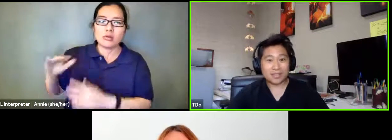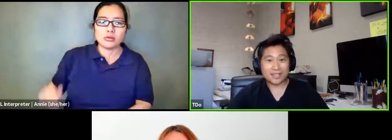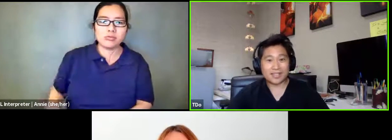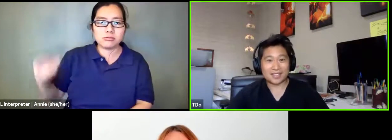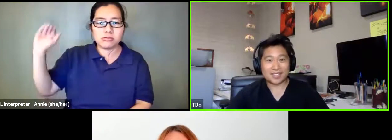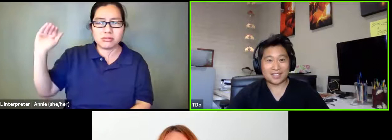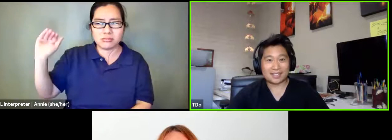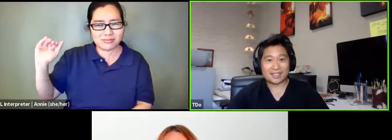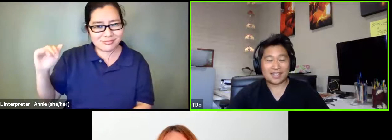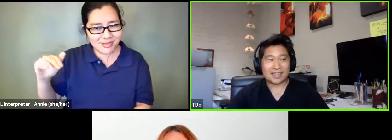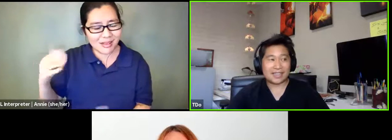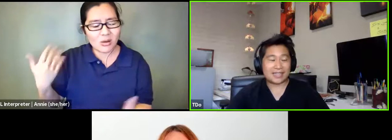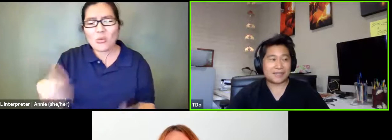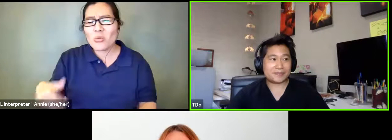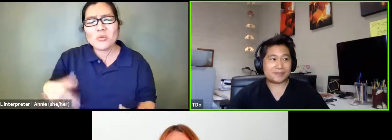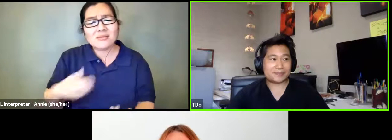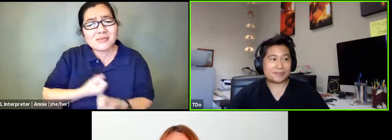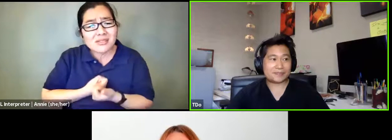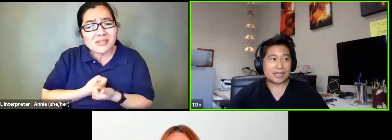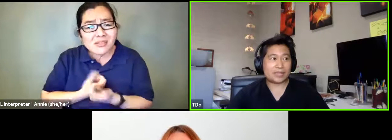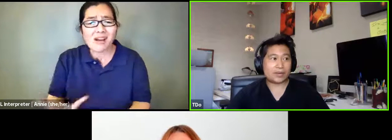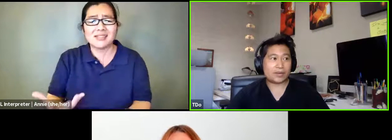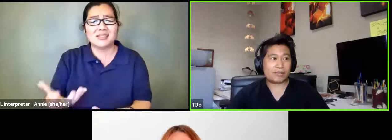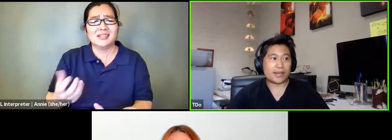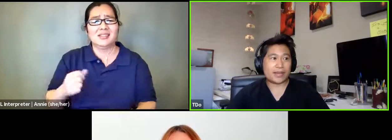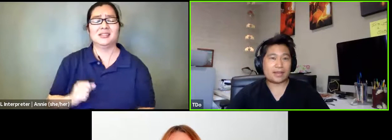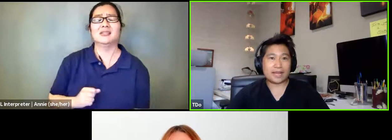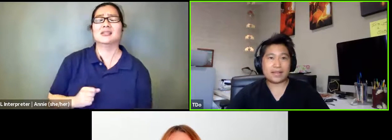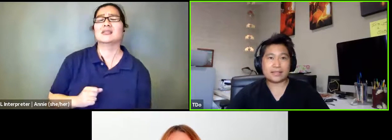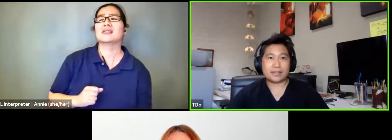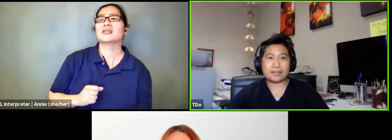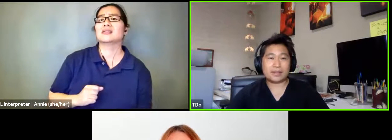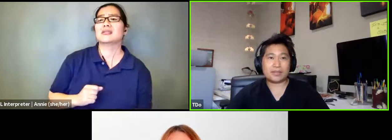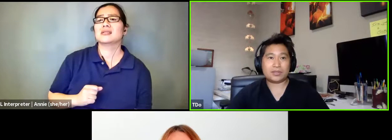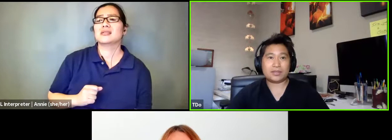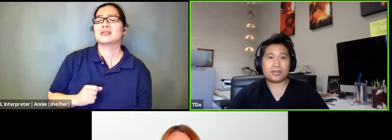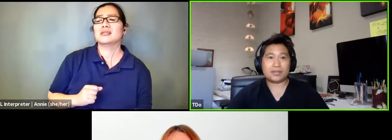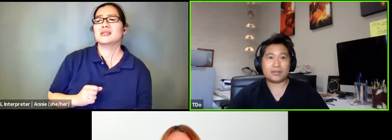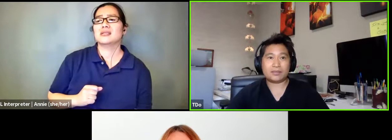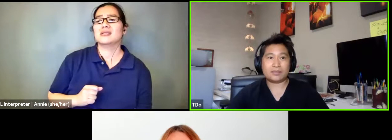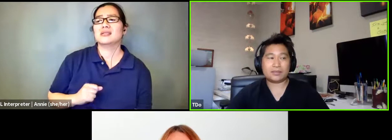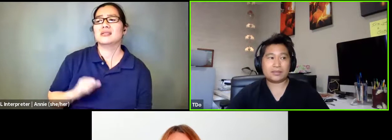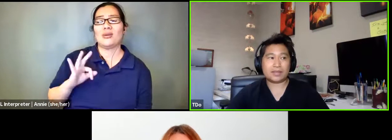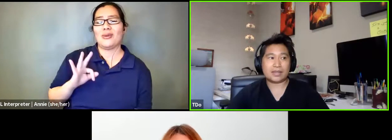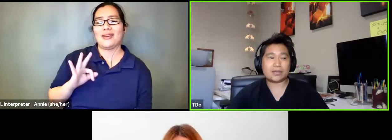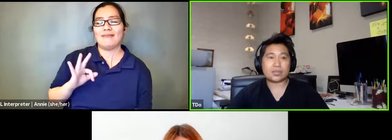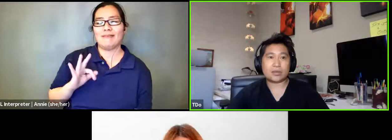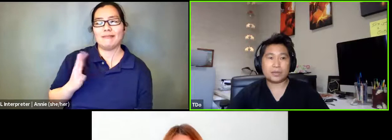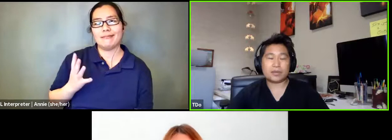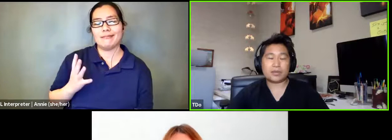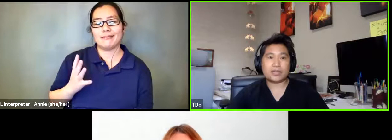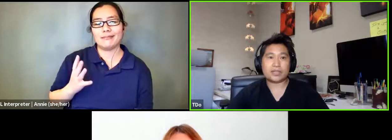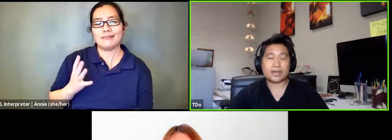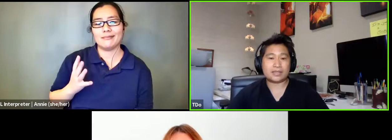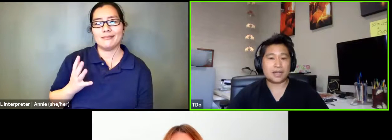really exhausting. If I had not asked, it would just, you know, I just hope people understood it